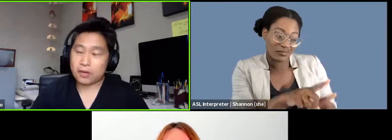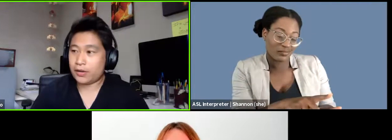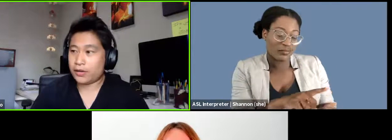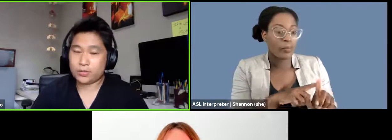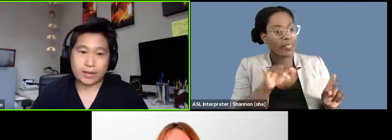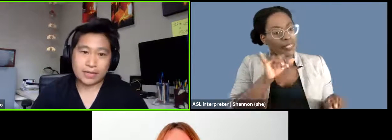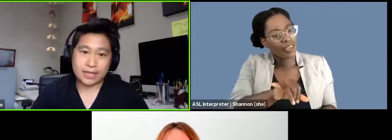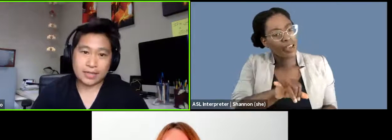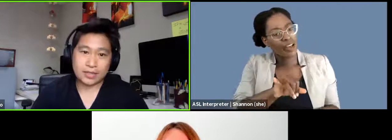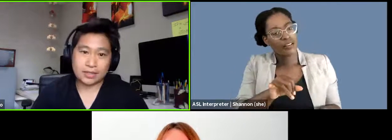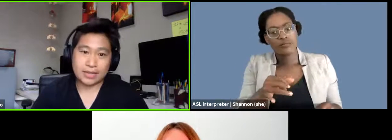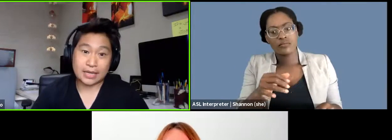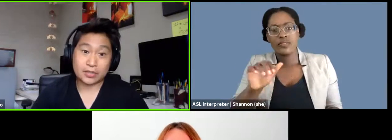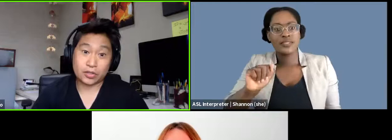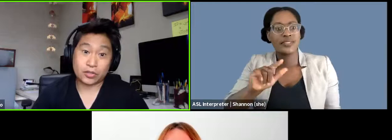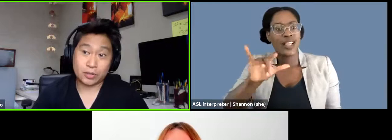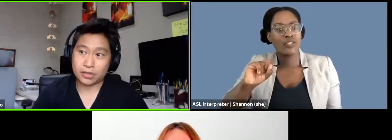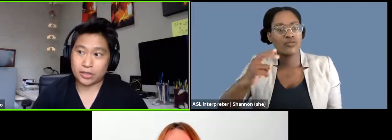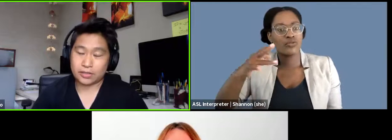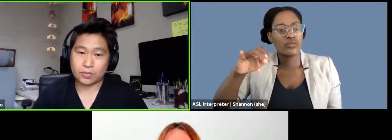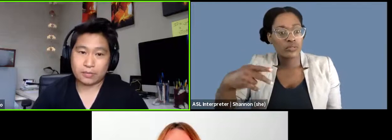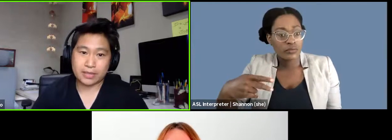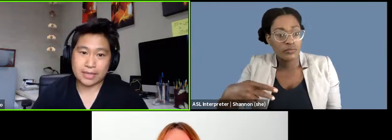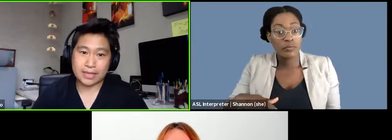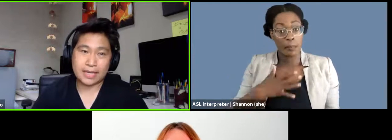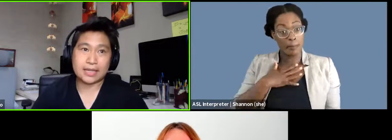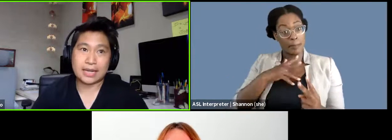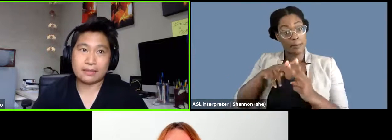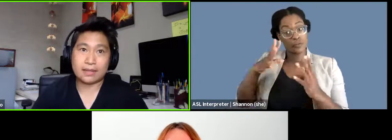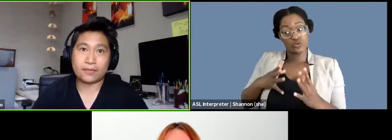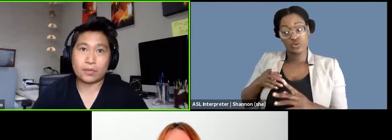partner is White-presenting. She is actually Jewish, but she is White-presenting. If it